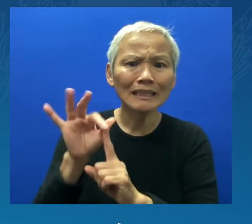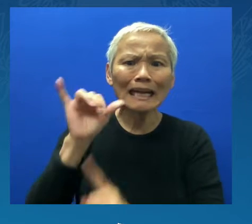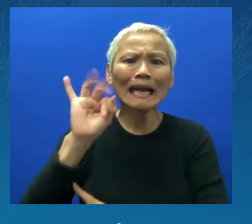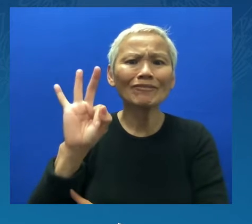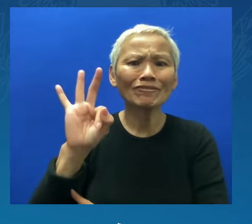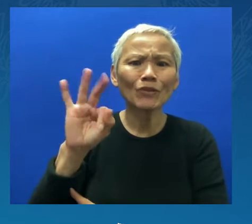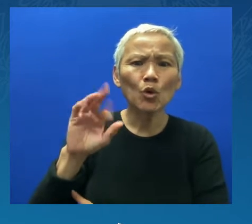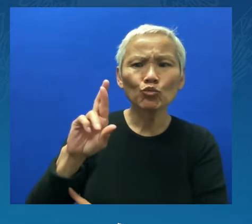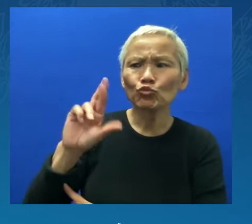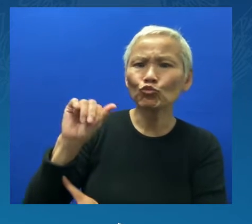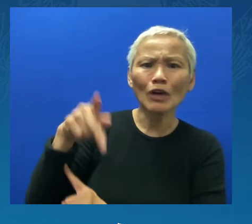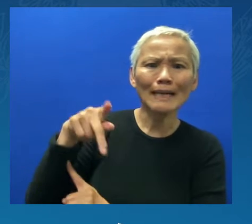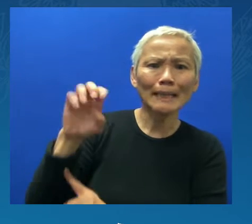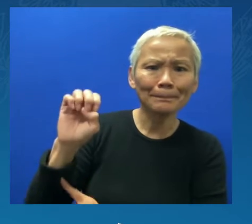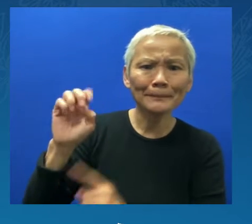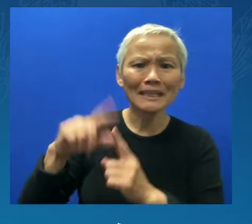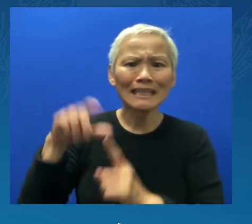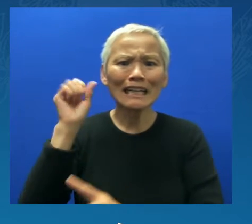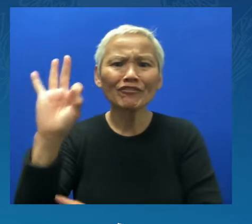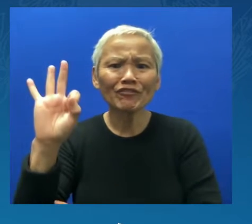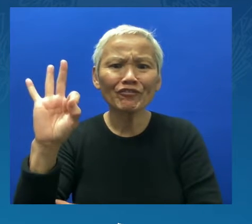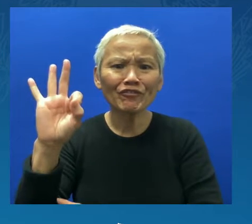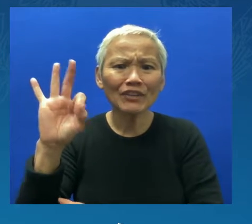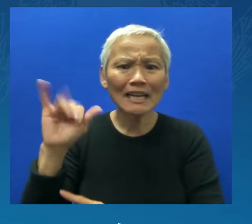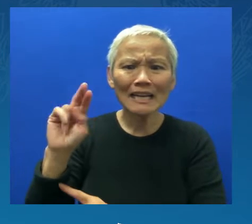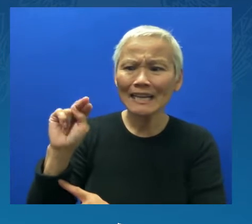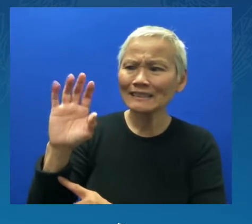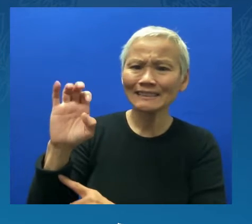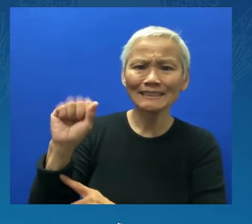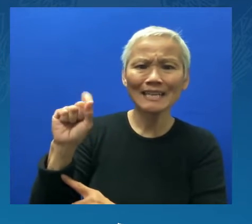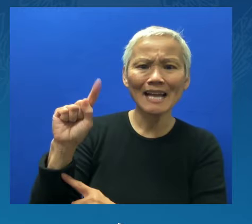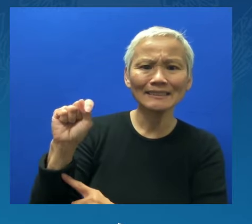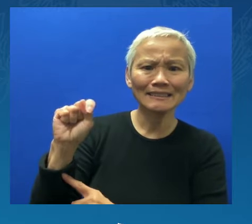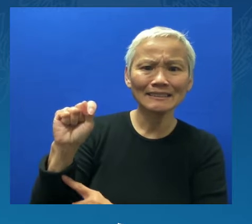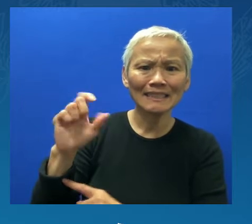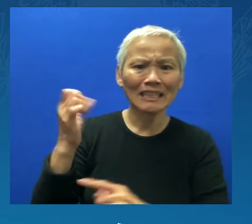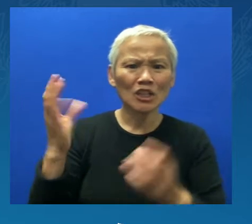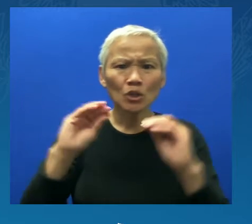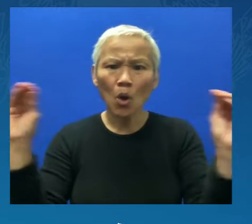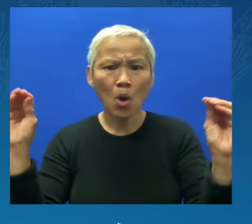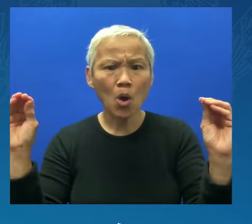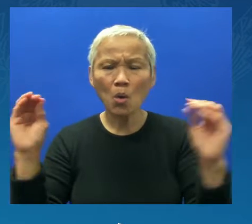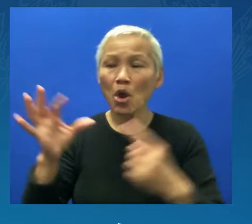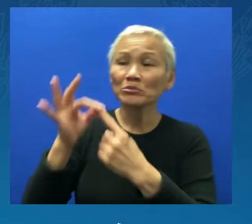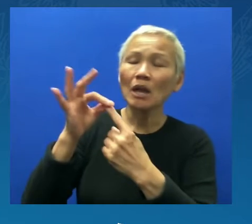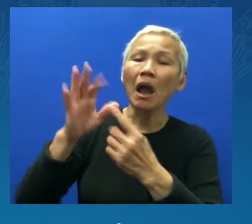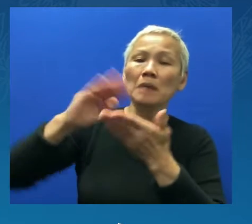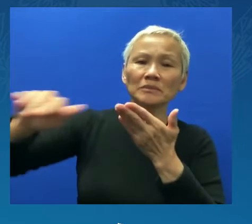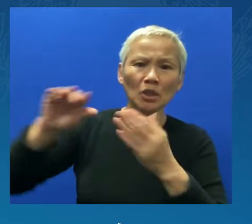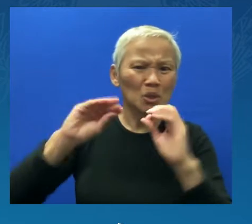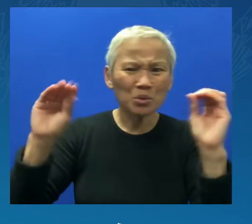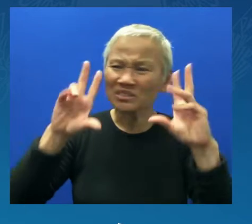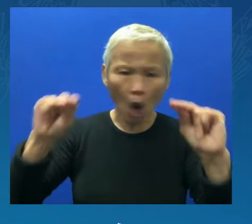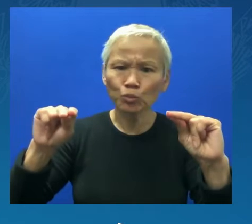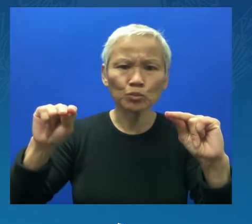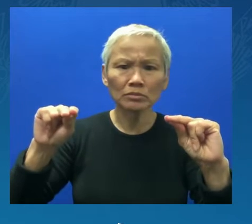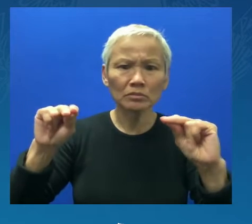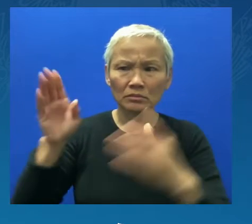Now, again, you asked earlier why and how I come at this. I spent a majority of my career as a prosecutor